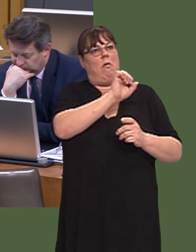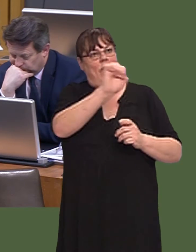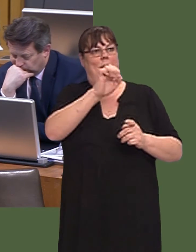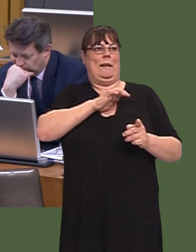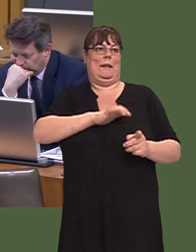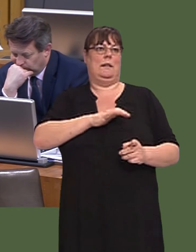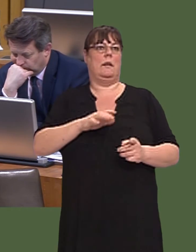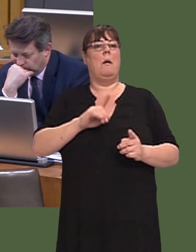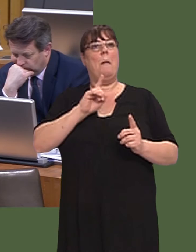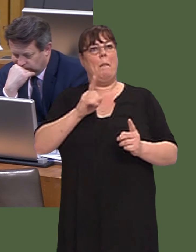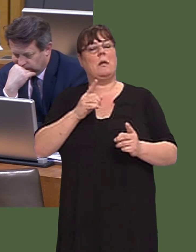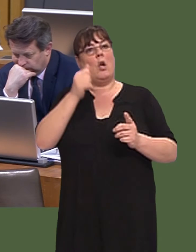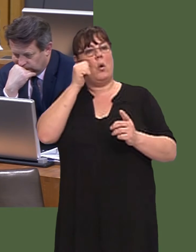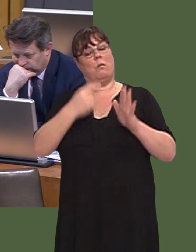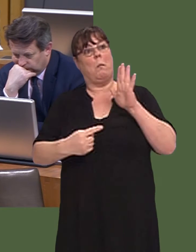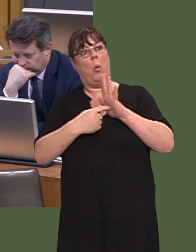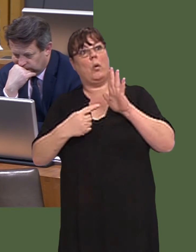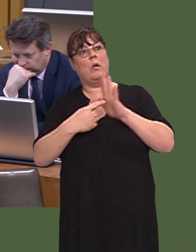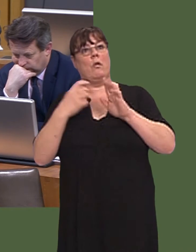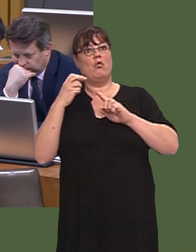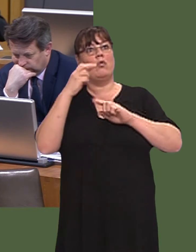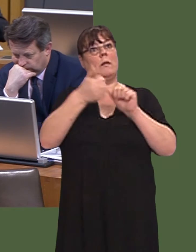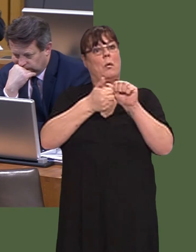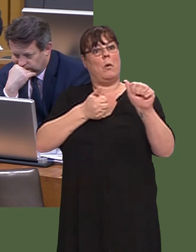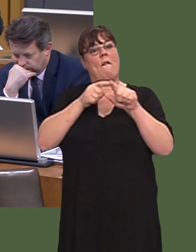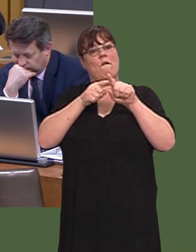But, certainly, itís hugely important that transport companies comply with the law as